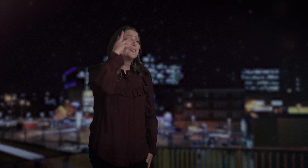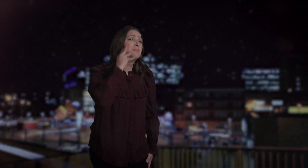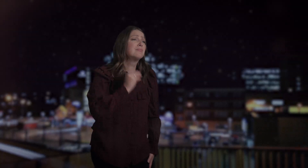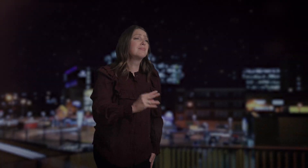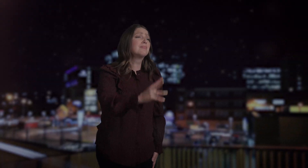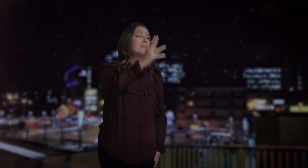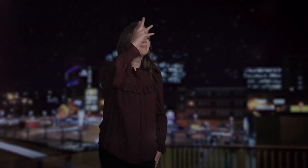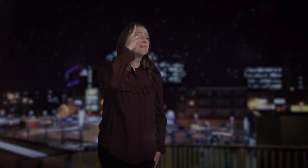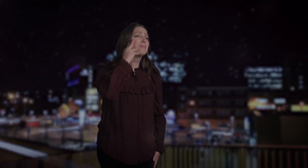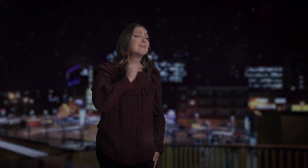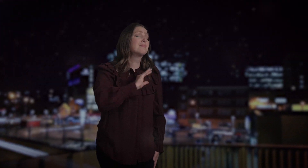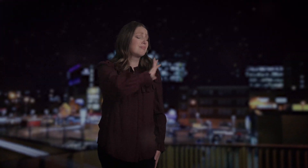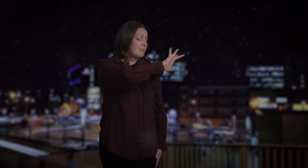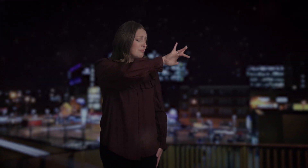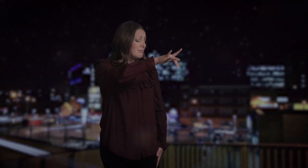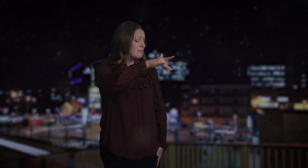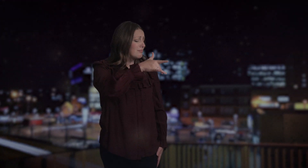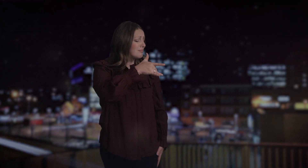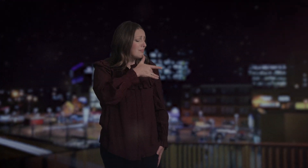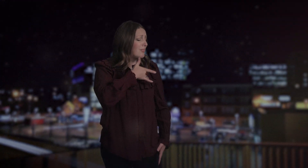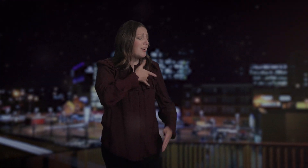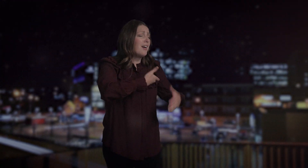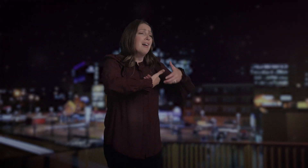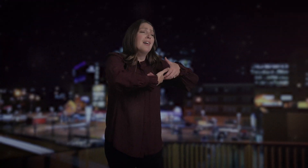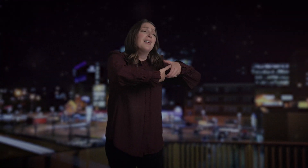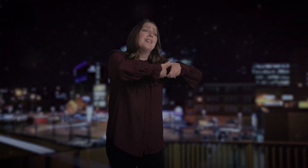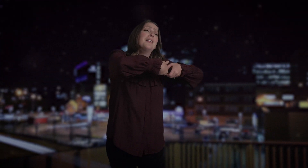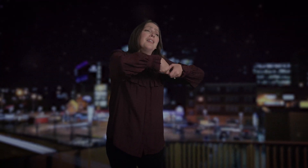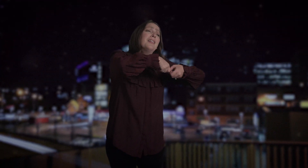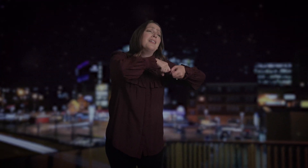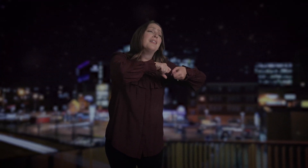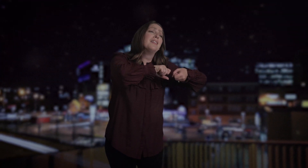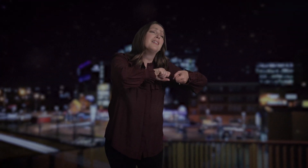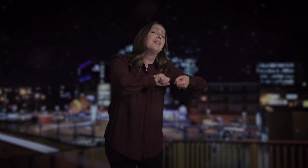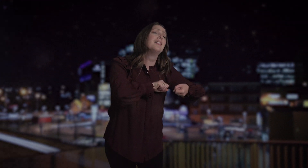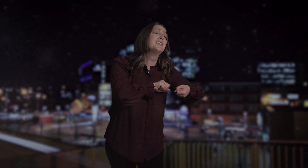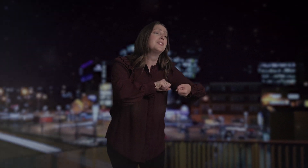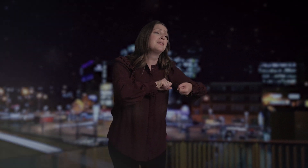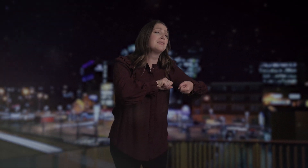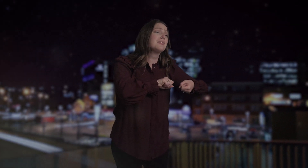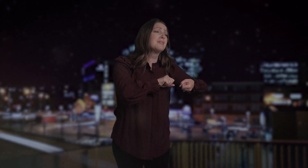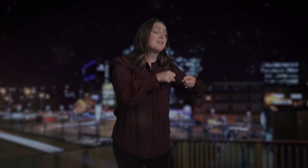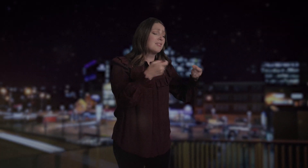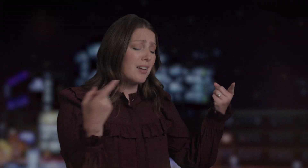Tears stream down your face.